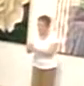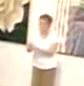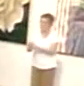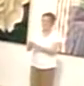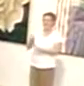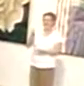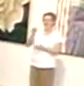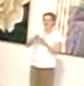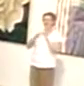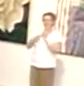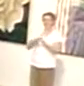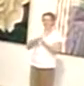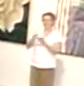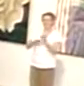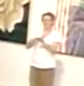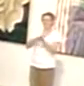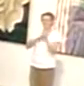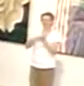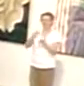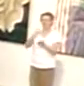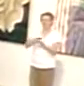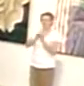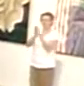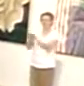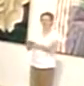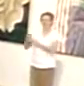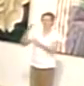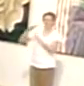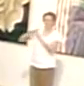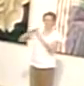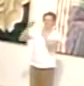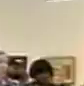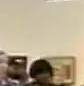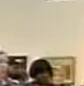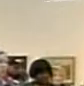Today was a chance for the school to share his award and recognize him for all his hard work.